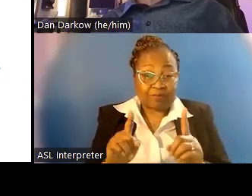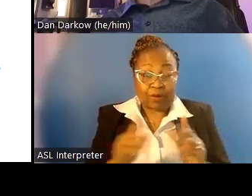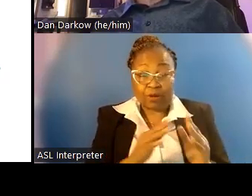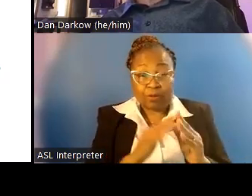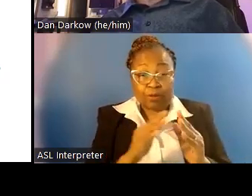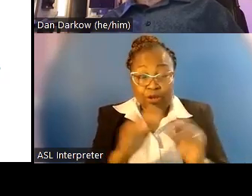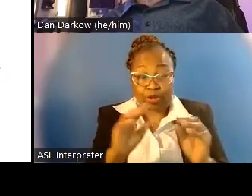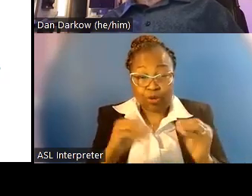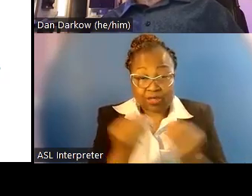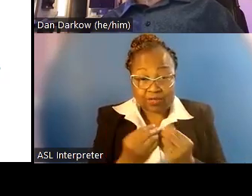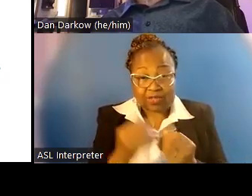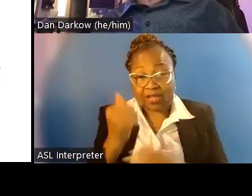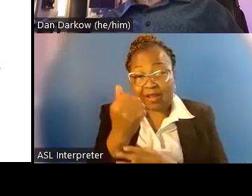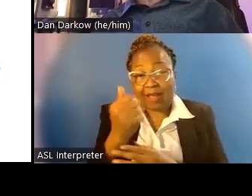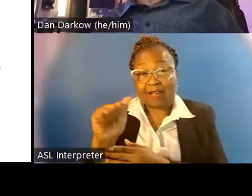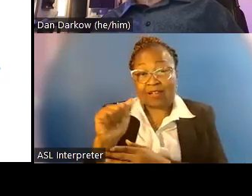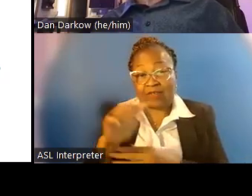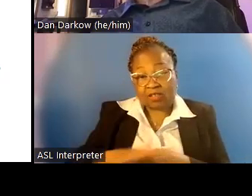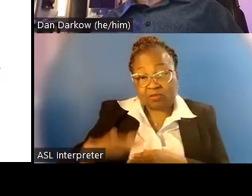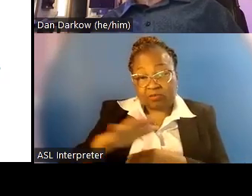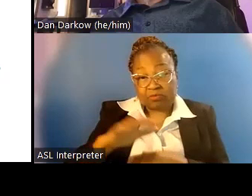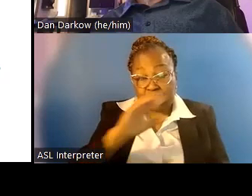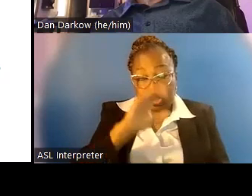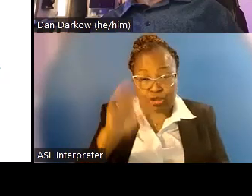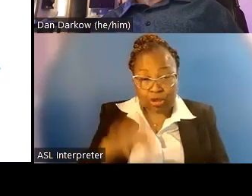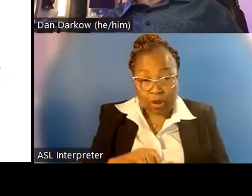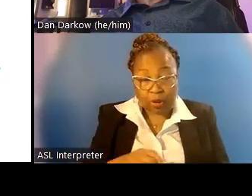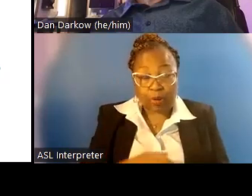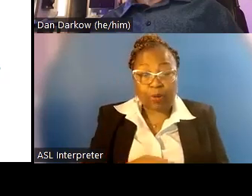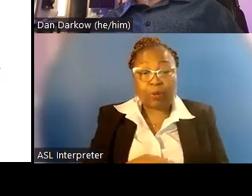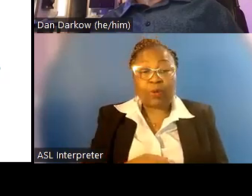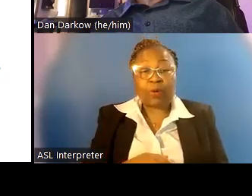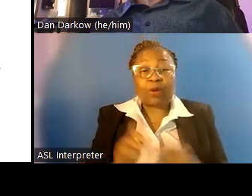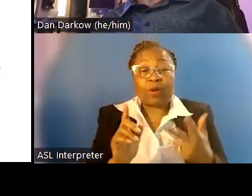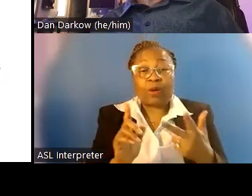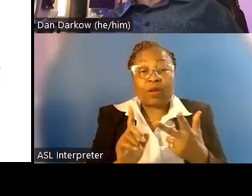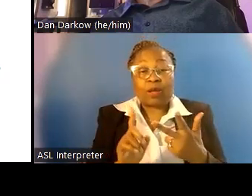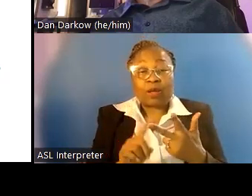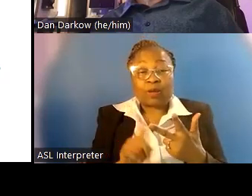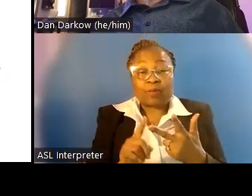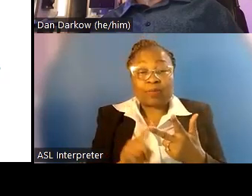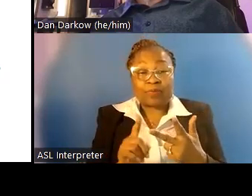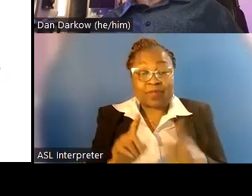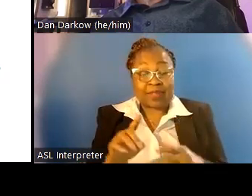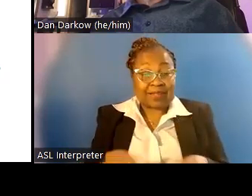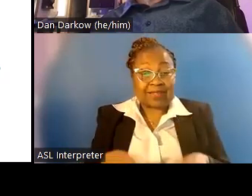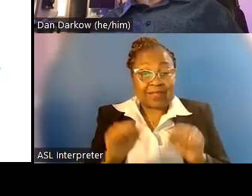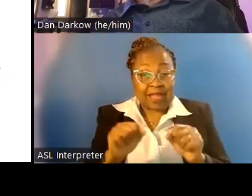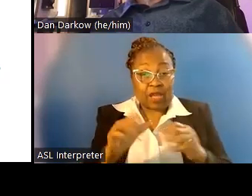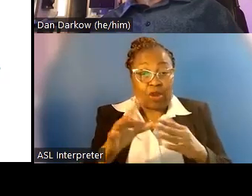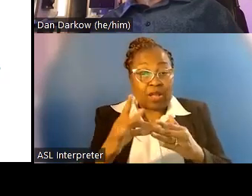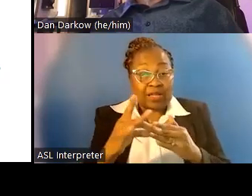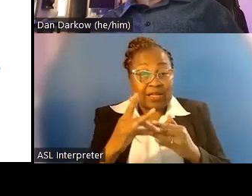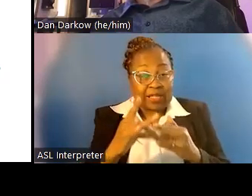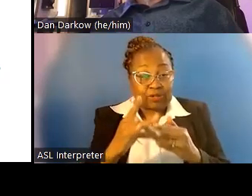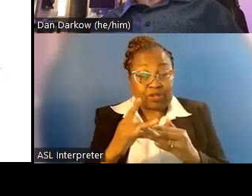and activists around Chicago and then in their second year taking on leadership and mentorship roles